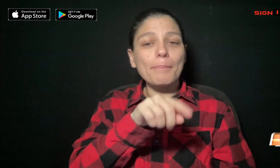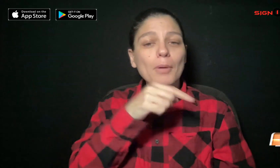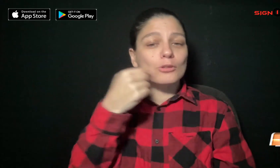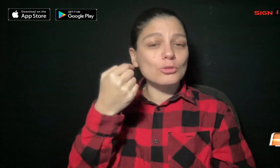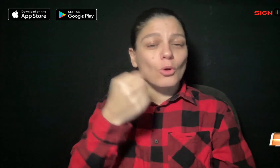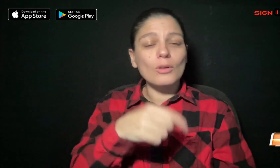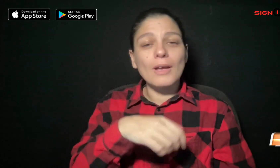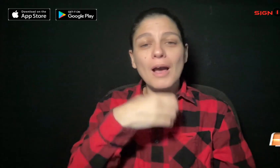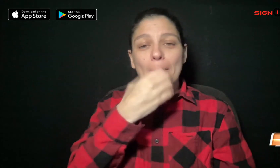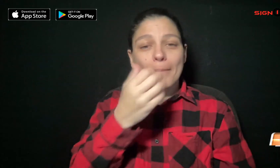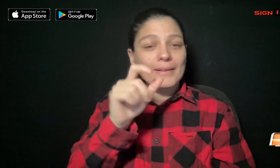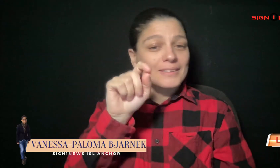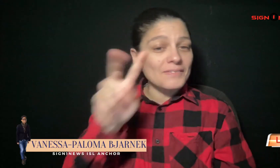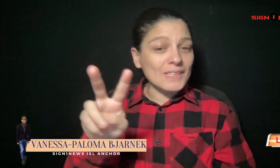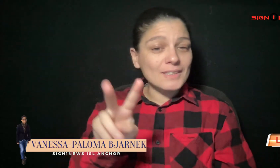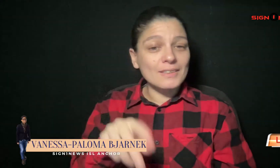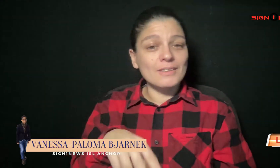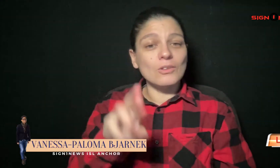Amazon Apple TV and Roku